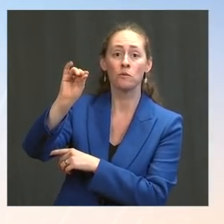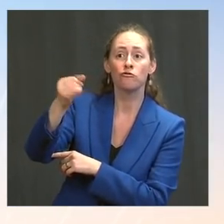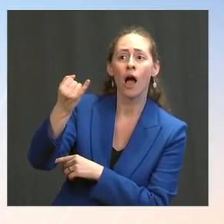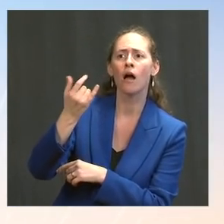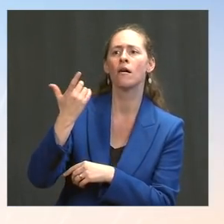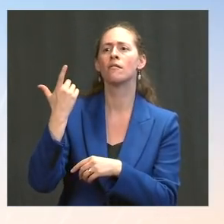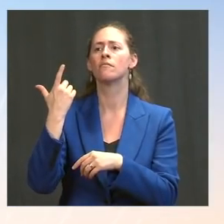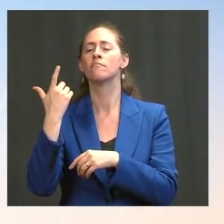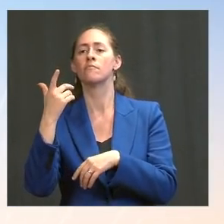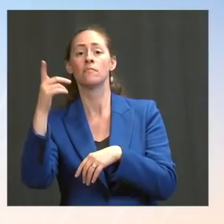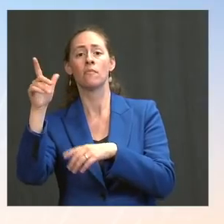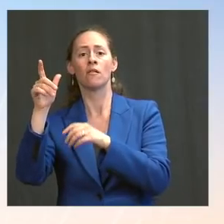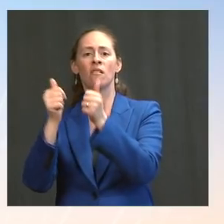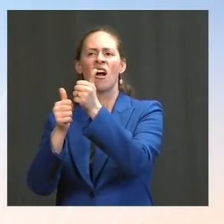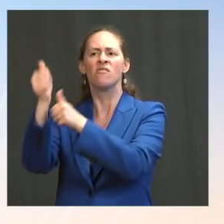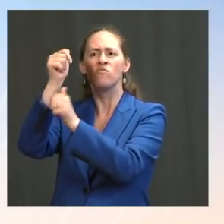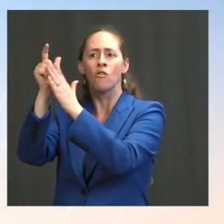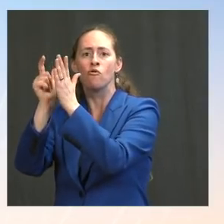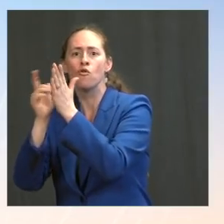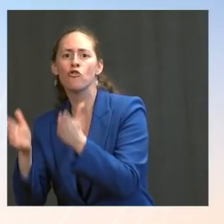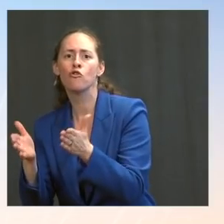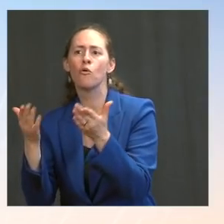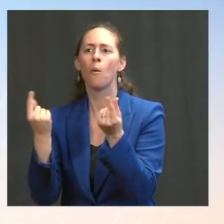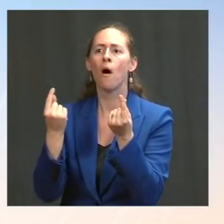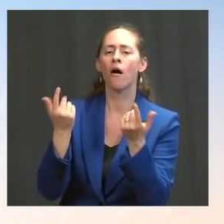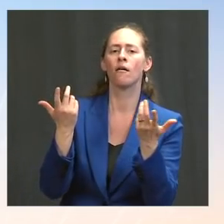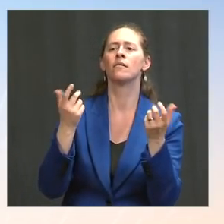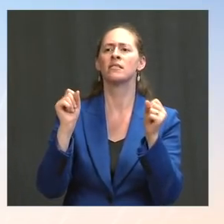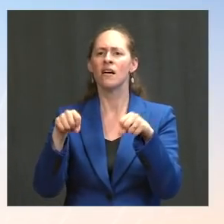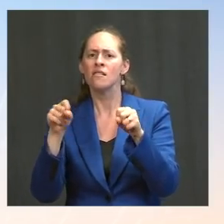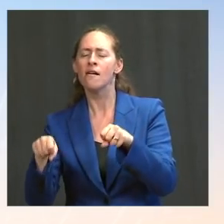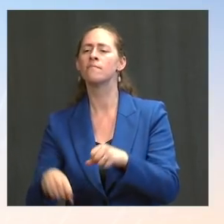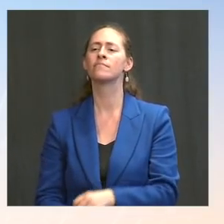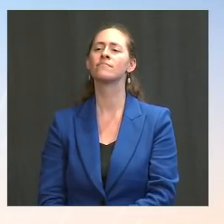broadly, as one where we need to continue to use every lever at our disposal,